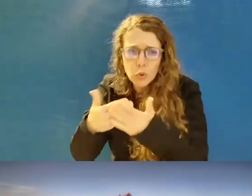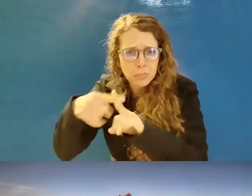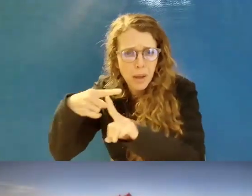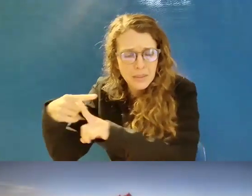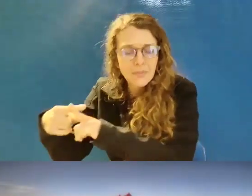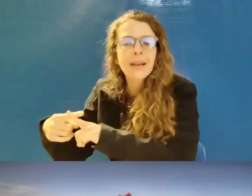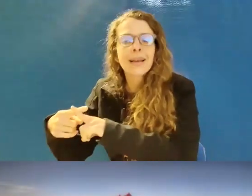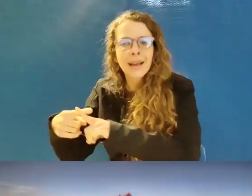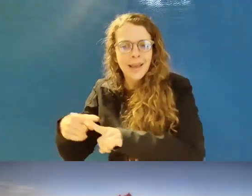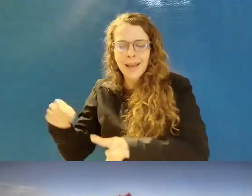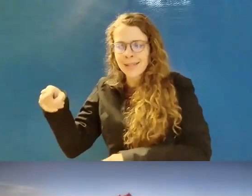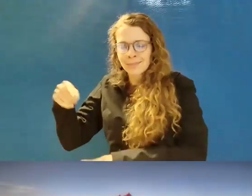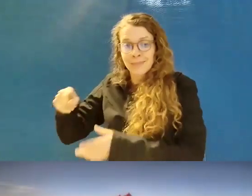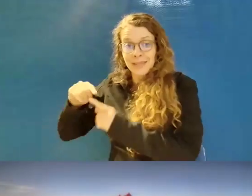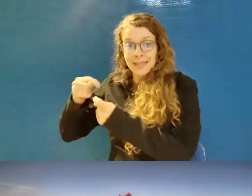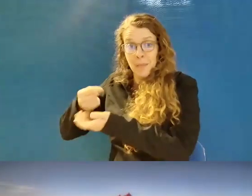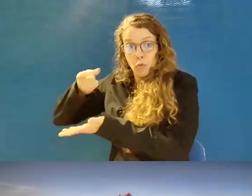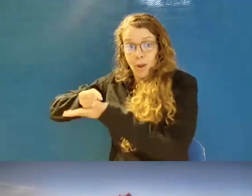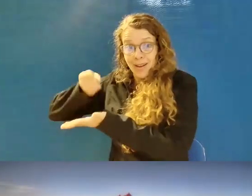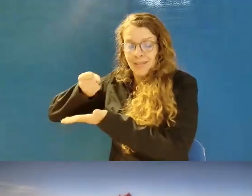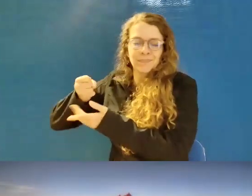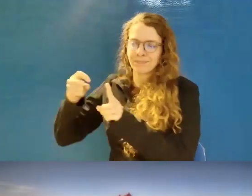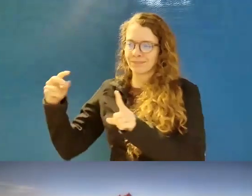The accrediting team isn't necessarily going to see that.